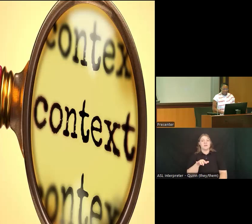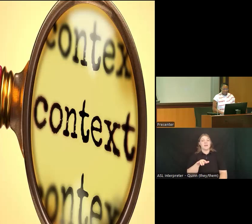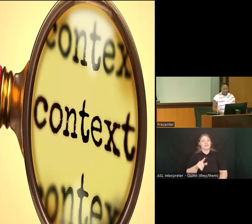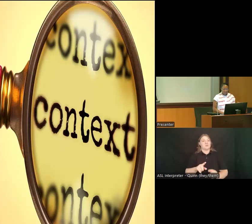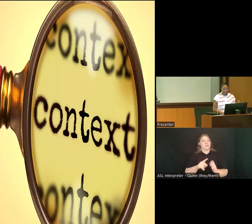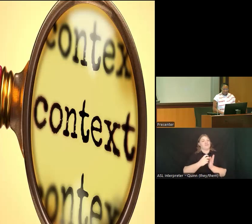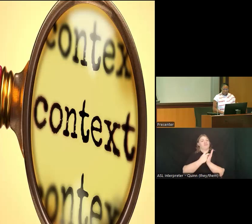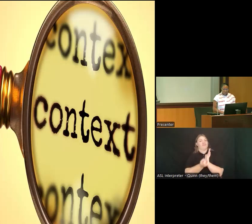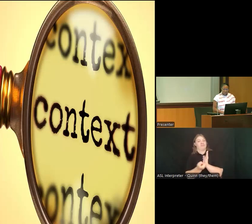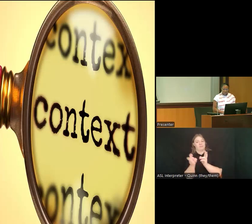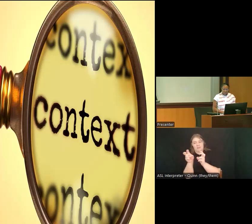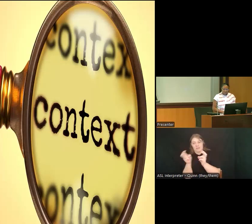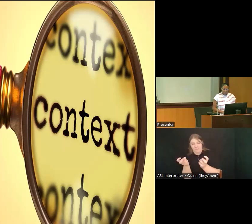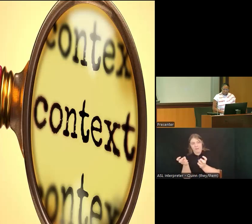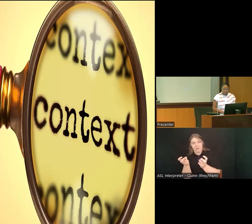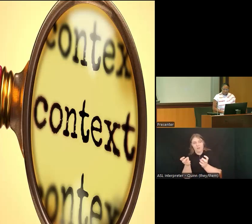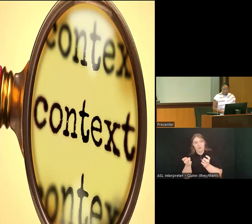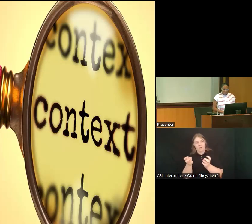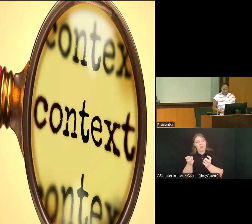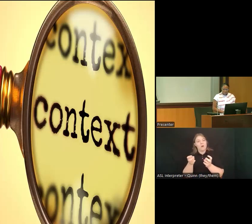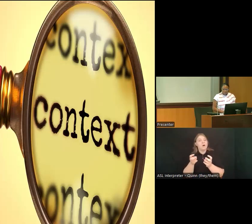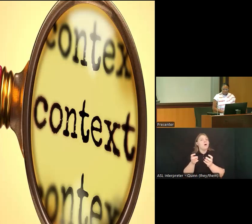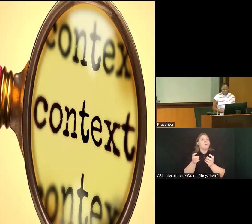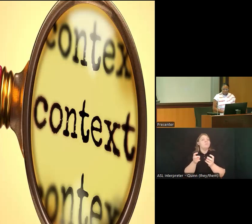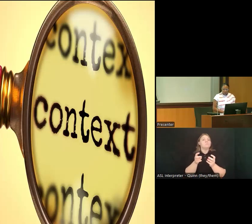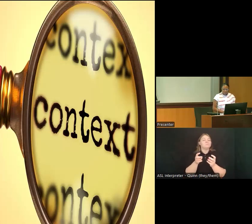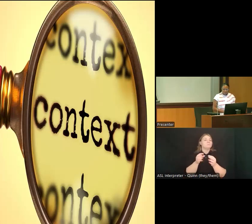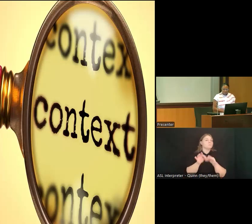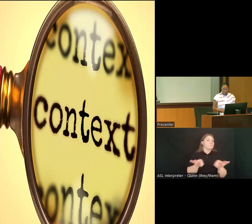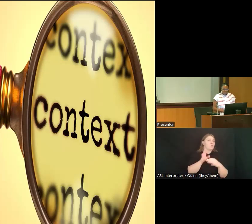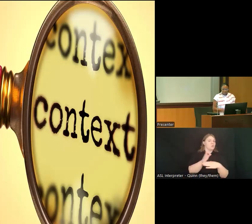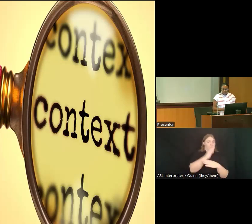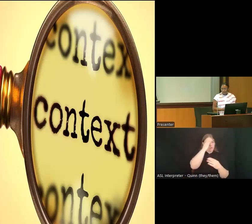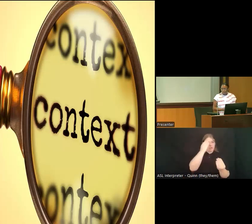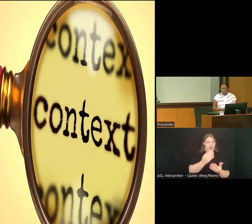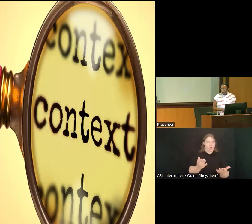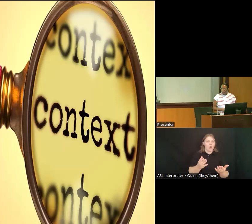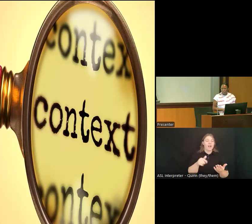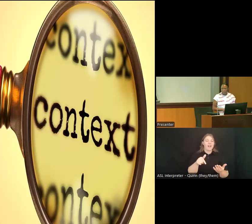that is important just to to share a little bit like when we talk about this idea of inclusion